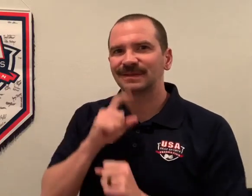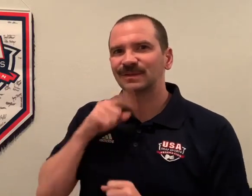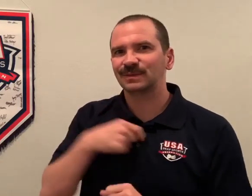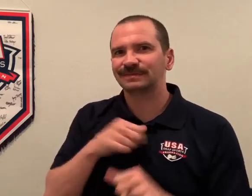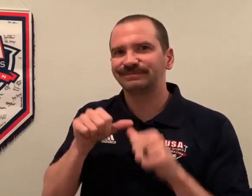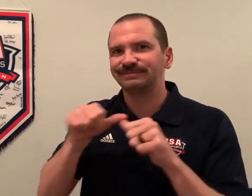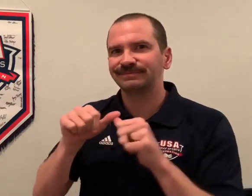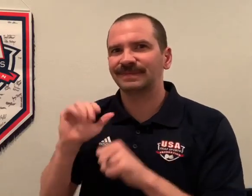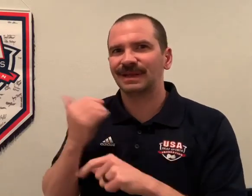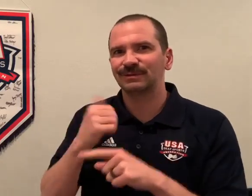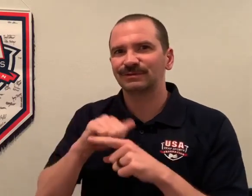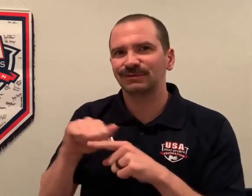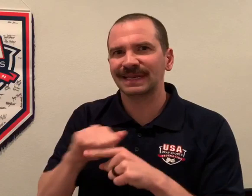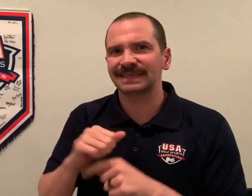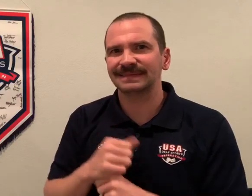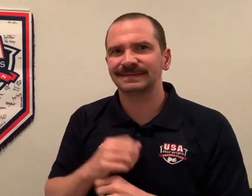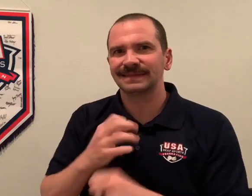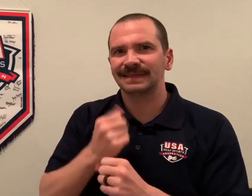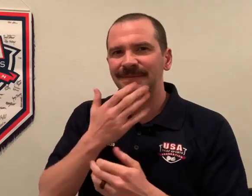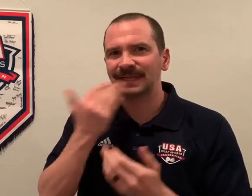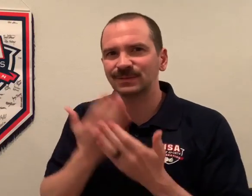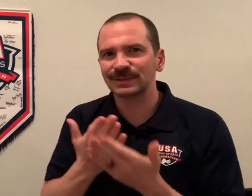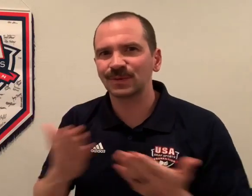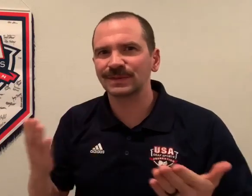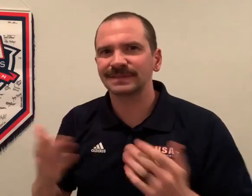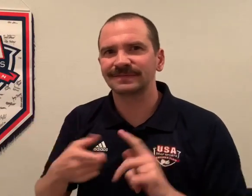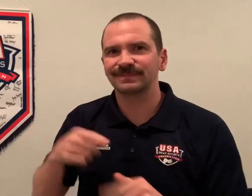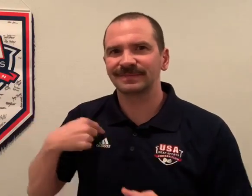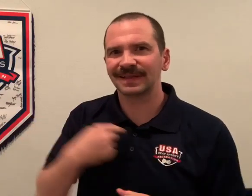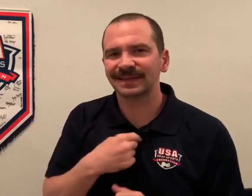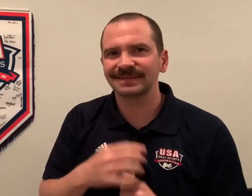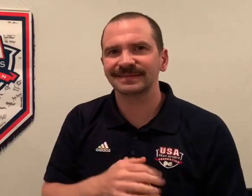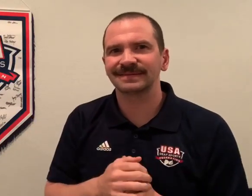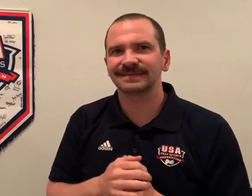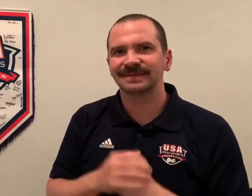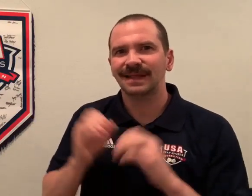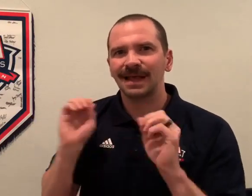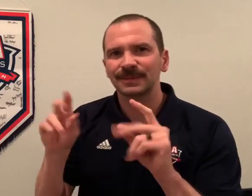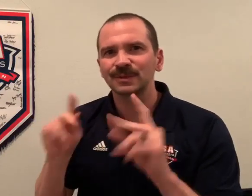We must make sure that we continue our training and that our athletes get the best resources from us as well as